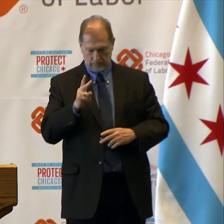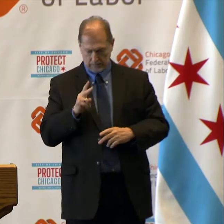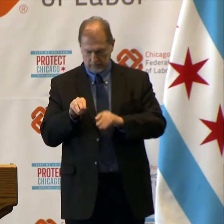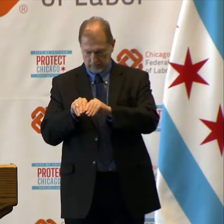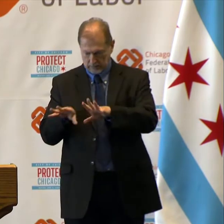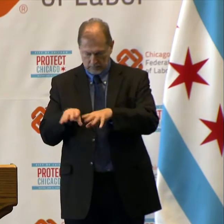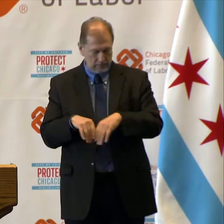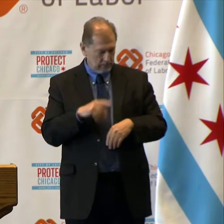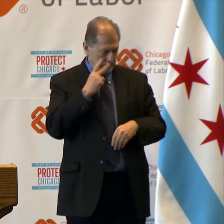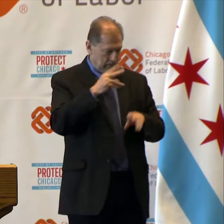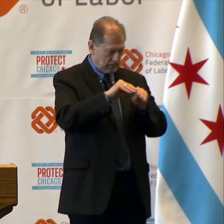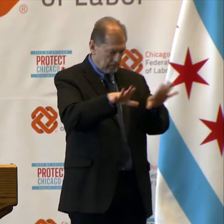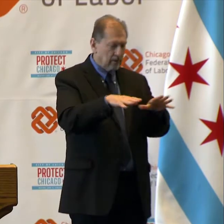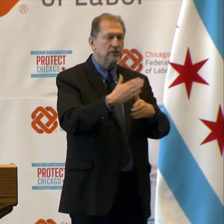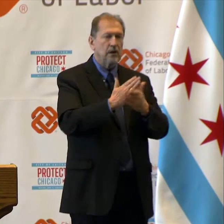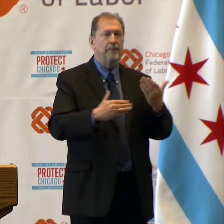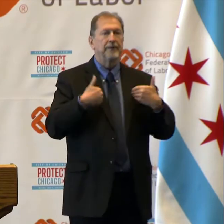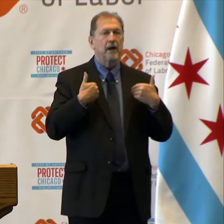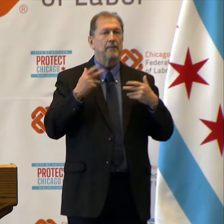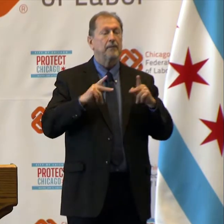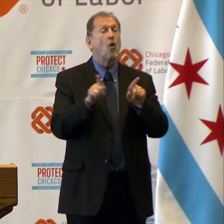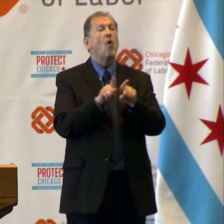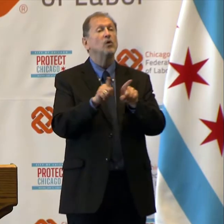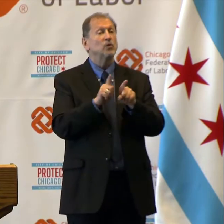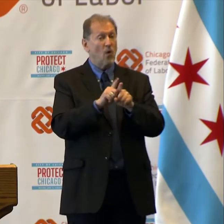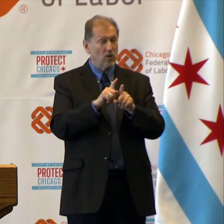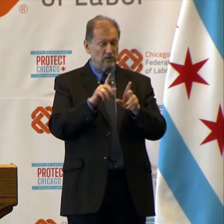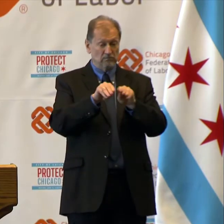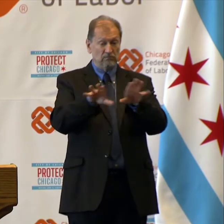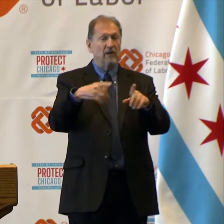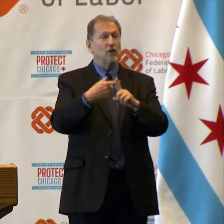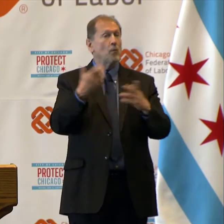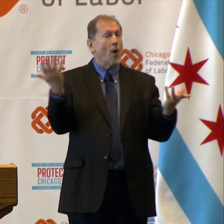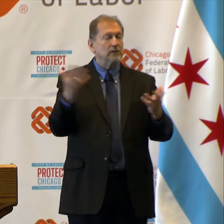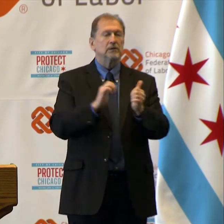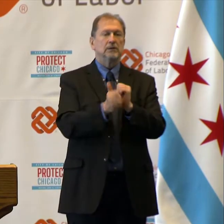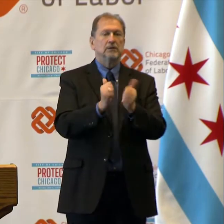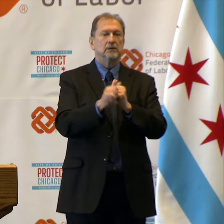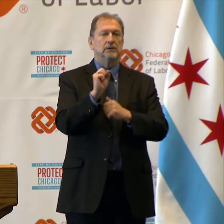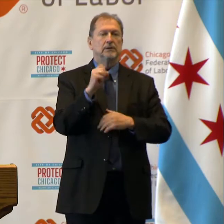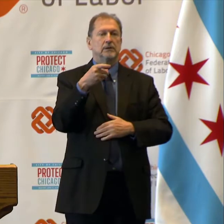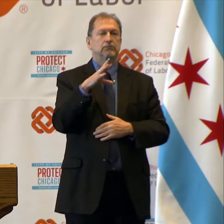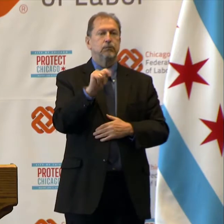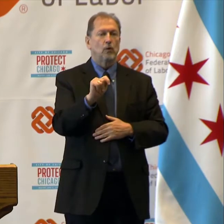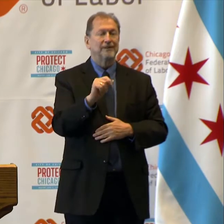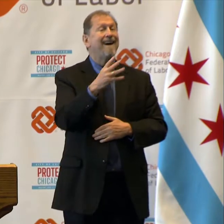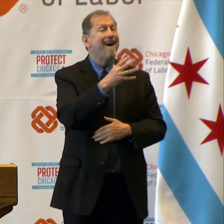WE'VE SEEN A NUMBER OF OUTBREAKS